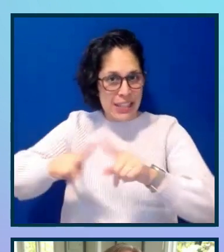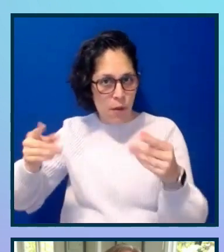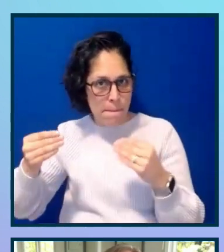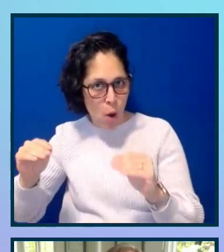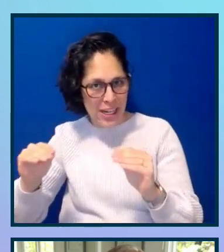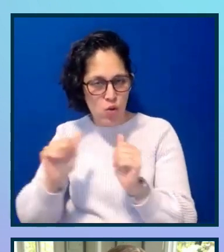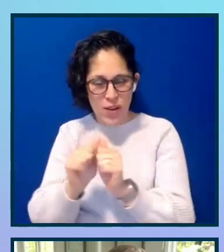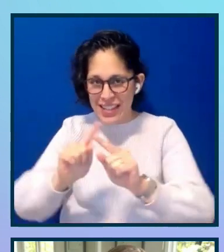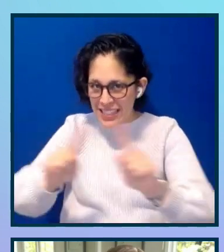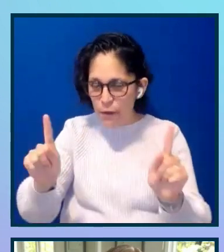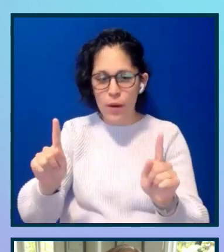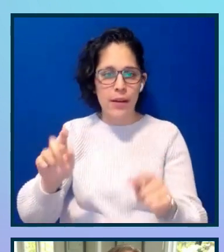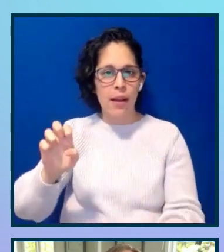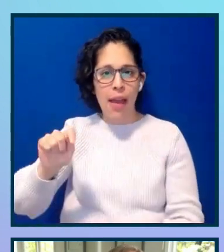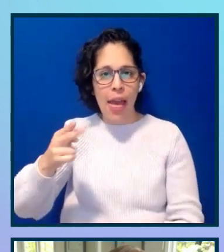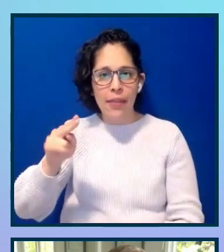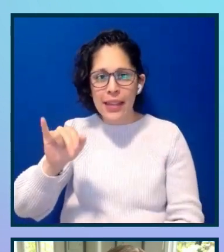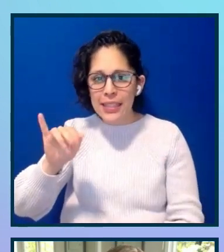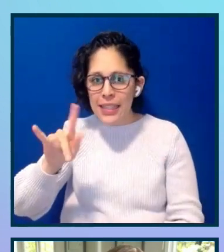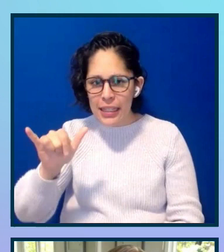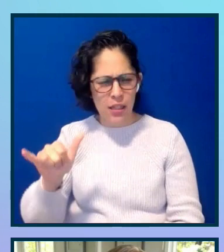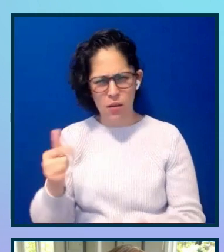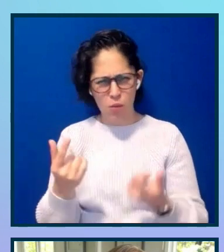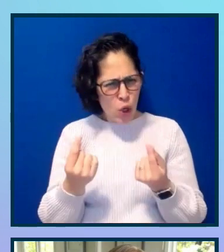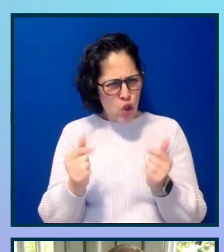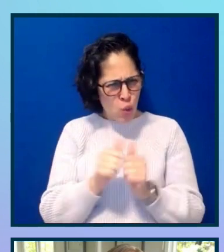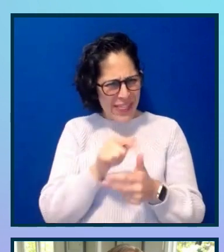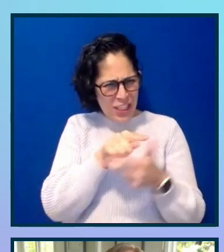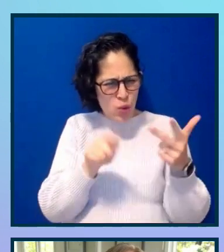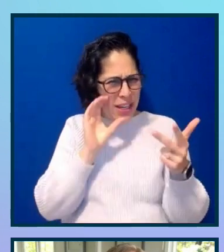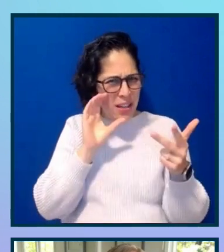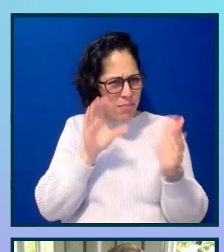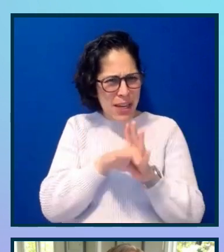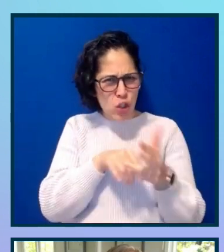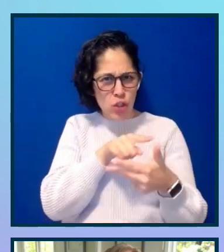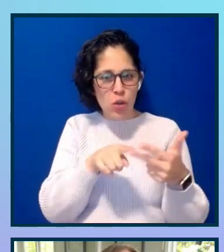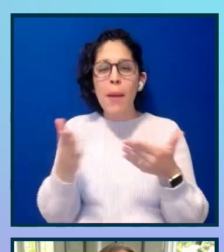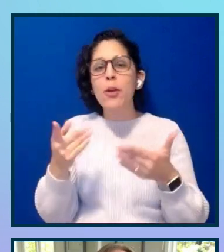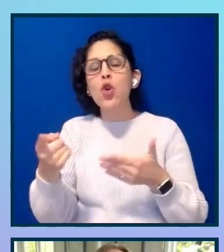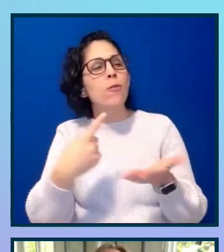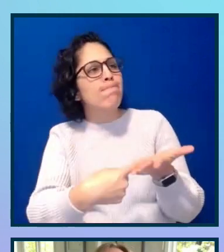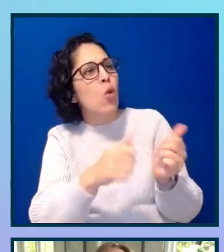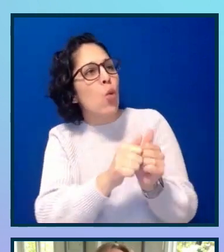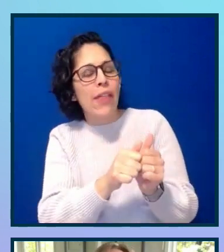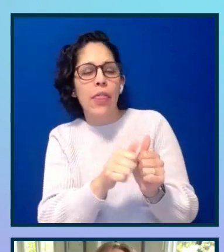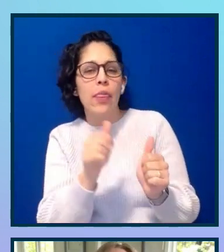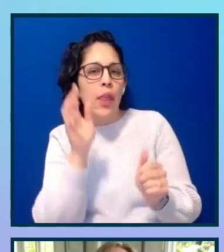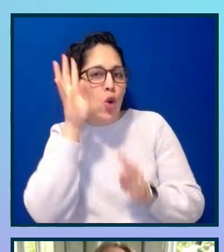with a different ethnicity and what you do here. So if you were talking with a creative director, and let's just say we even wanna take a look